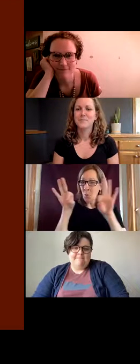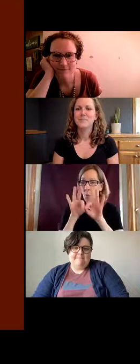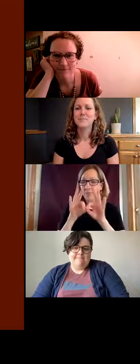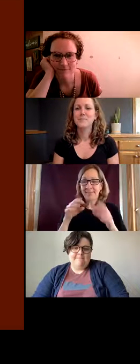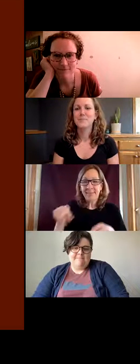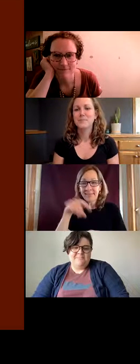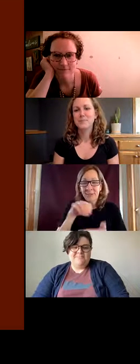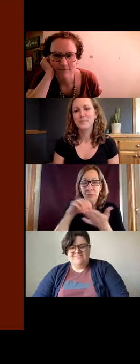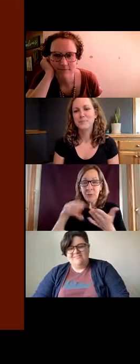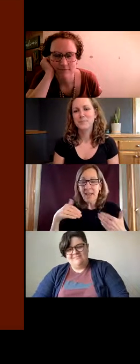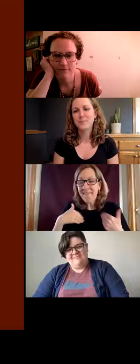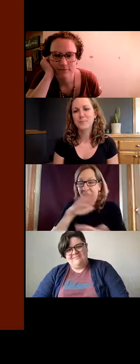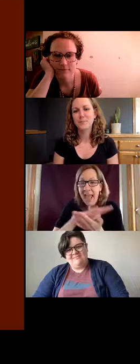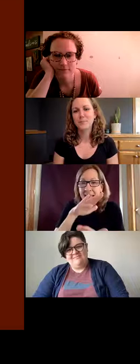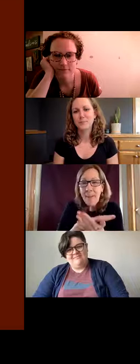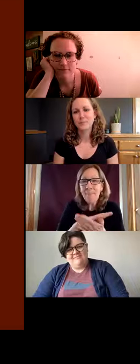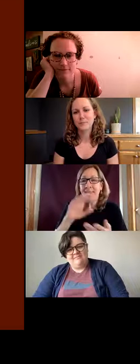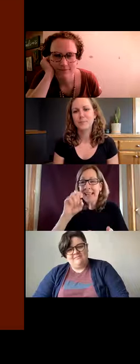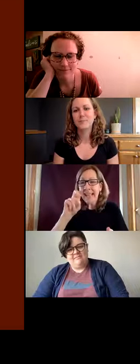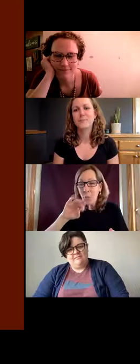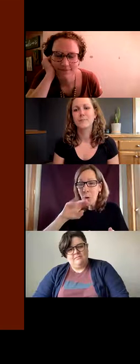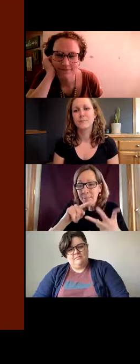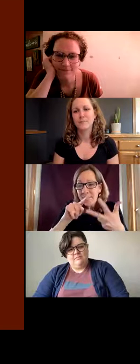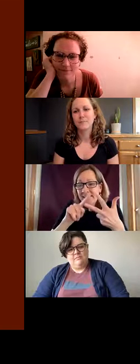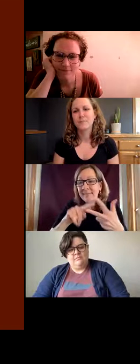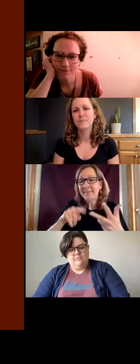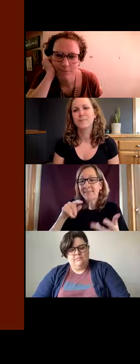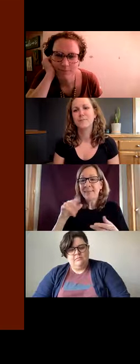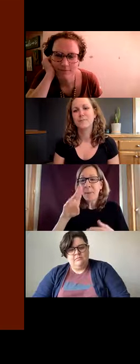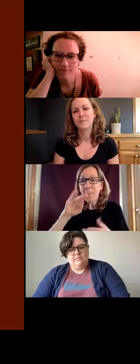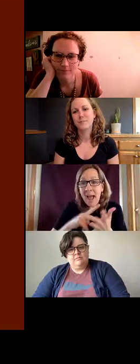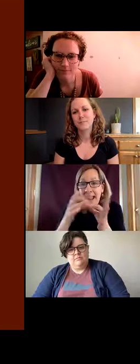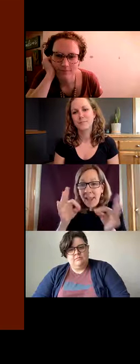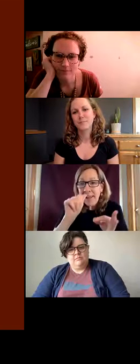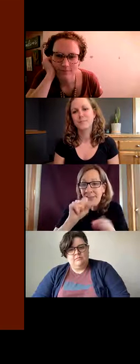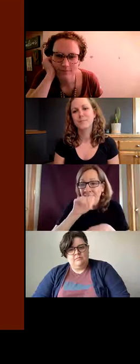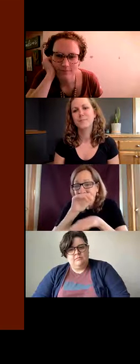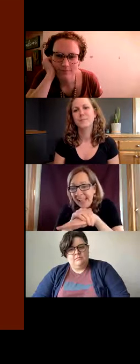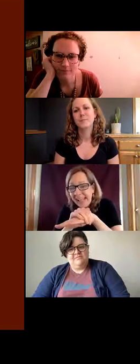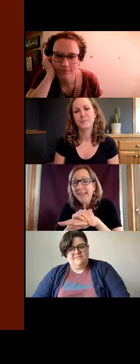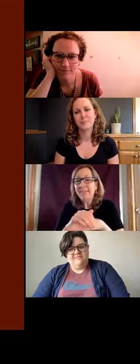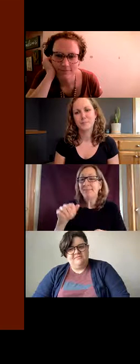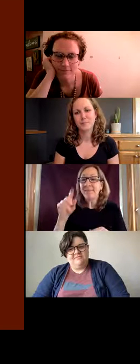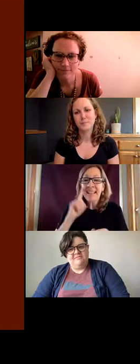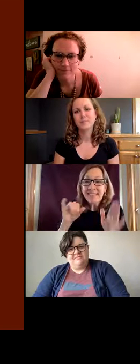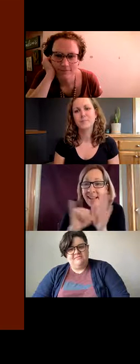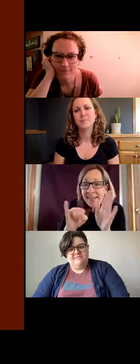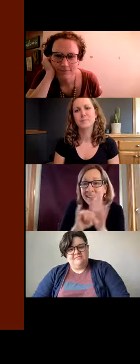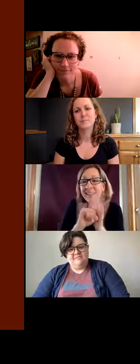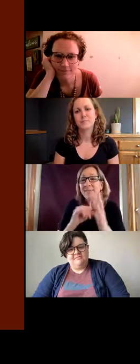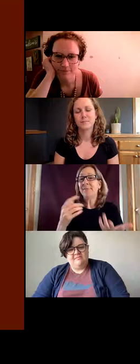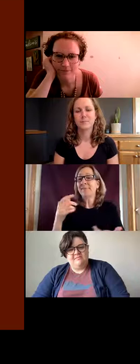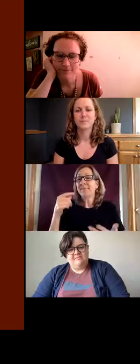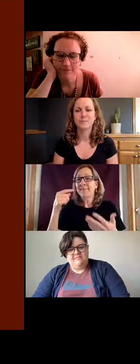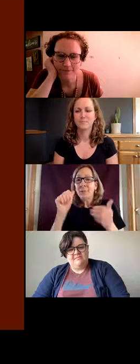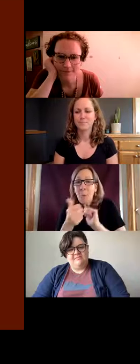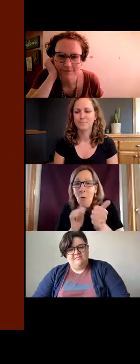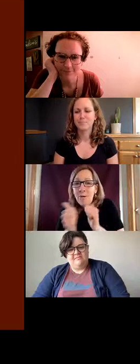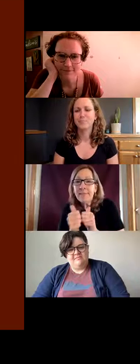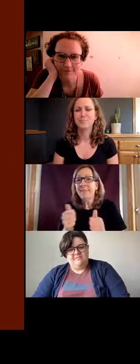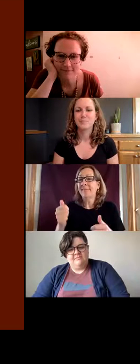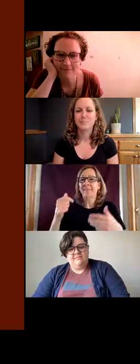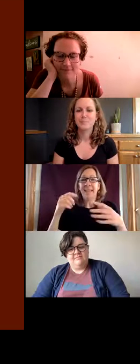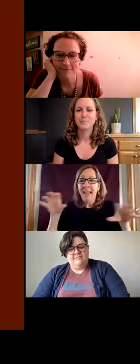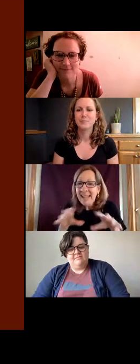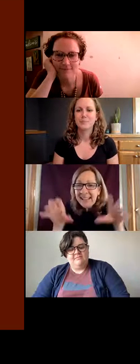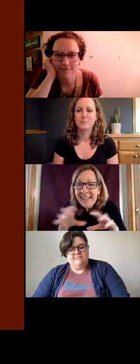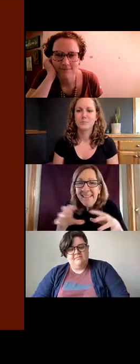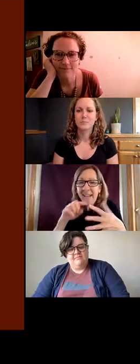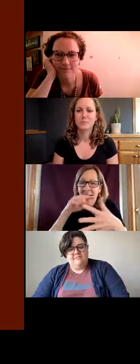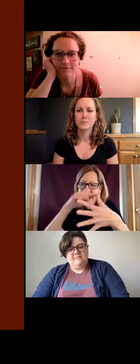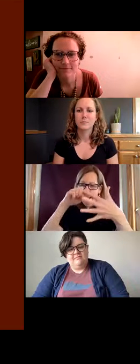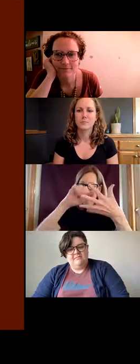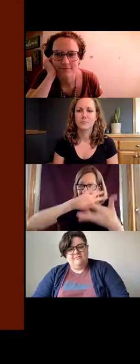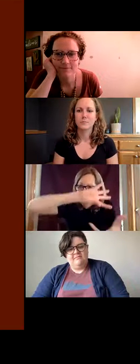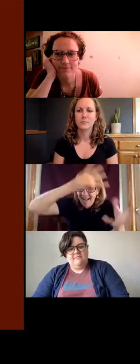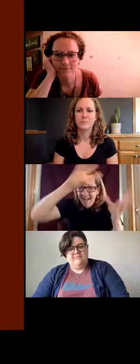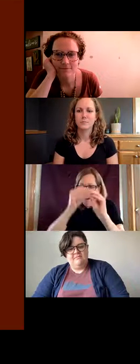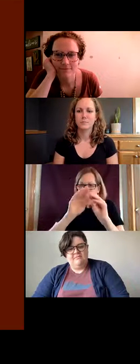Michele: The importance is the students having the academic -- the enrichment -- the bilingual ASL and English. Having the identity, to have the growth, sports, and all of